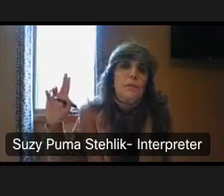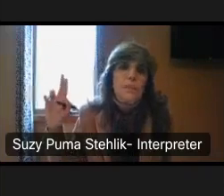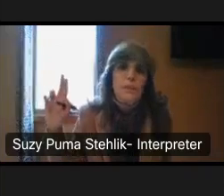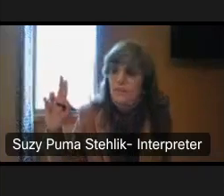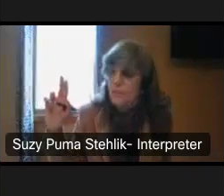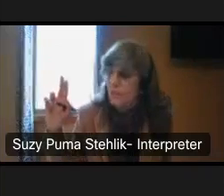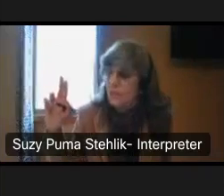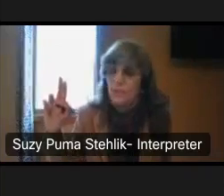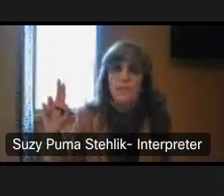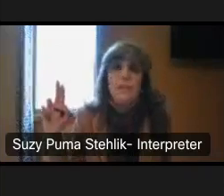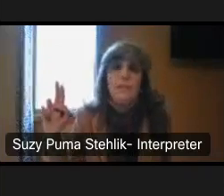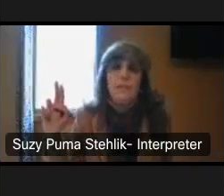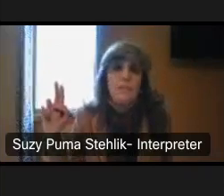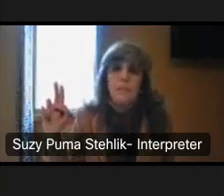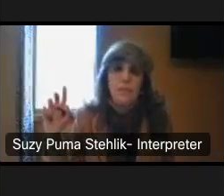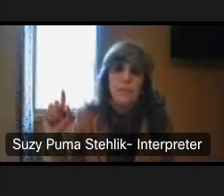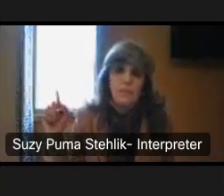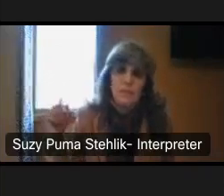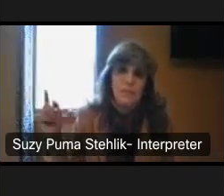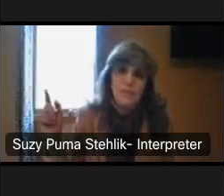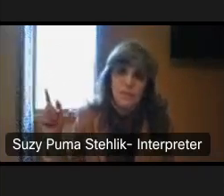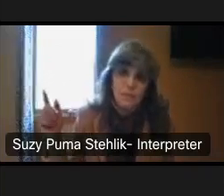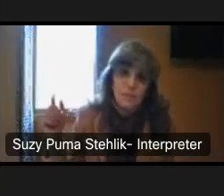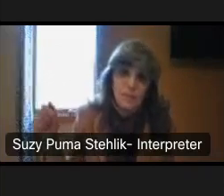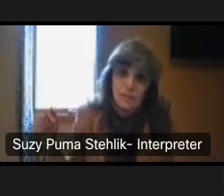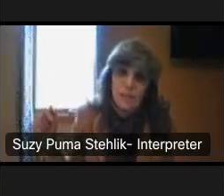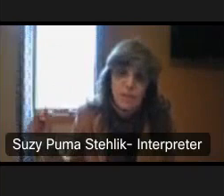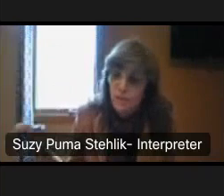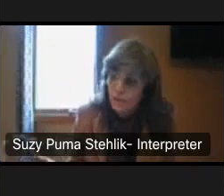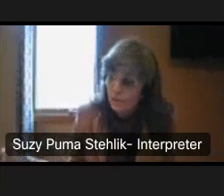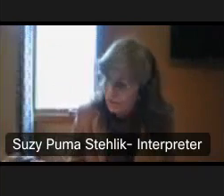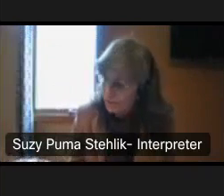Great may I have a repetition of the last sentence because of the noise in the background. I couldn't hear.